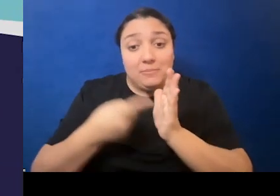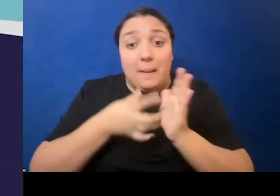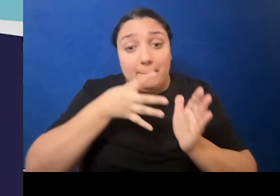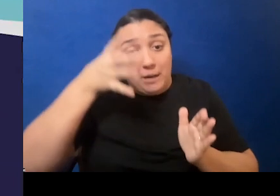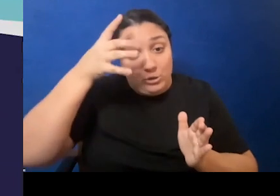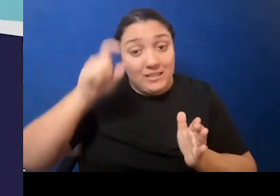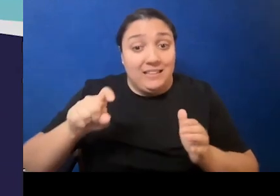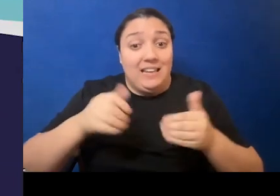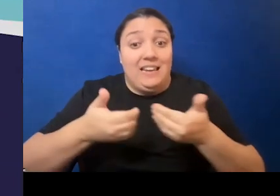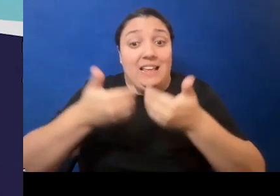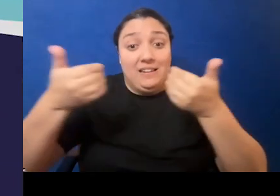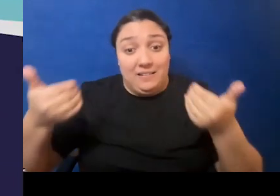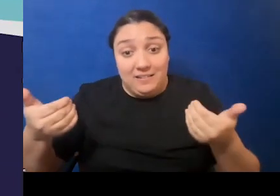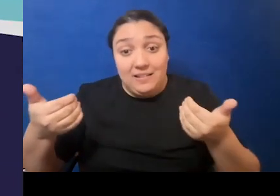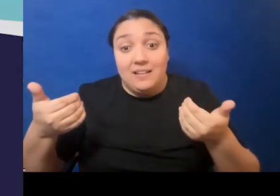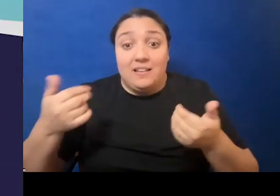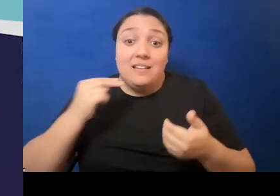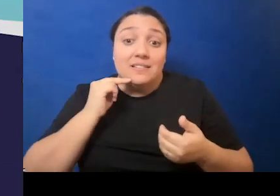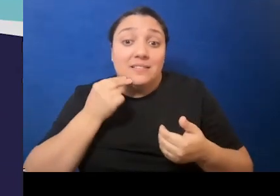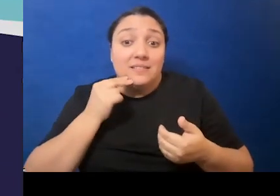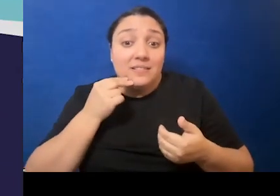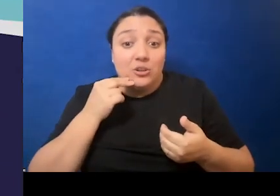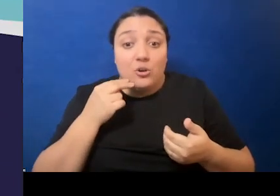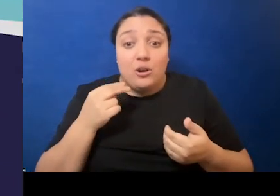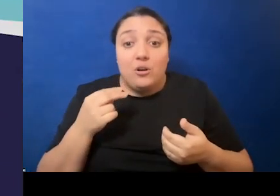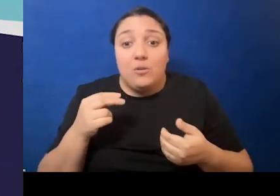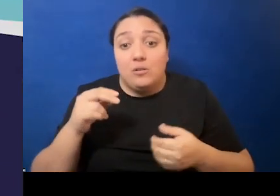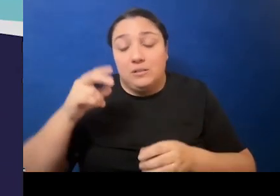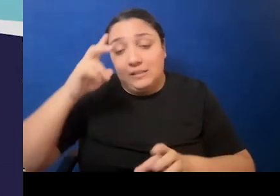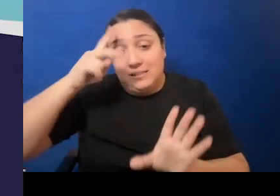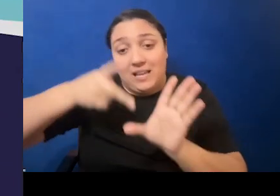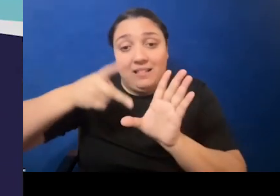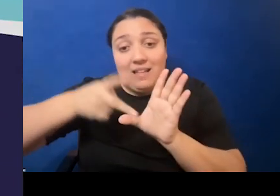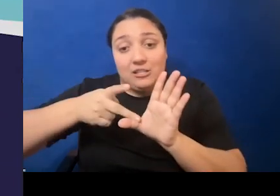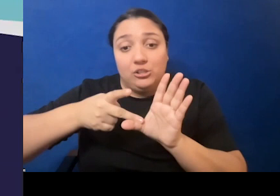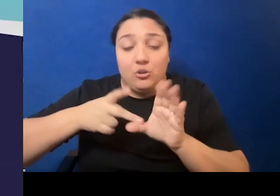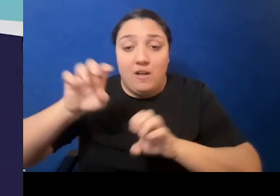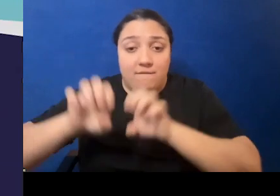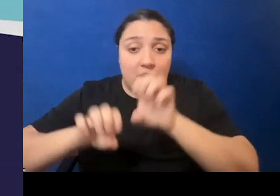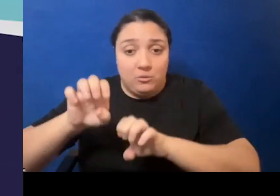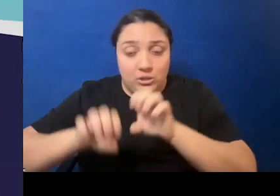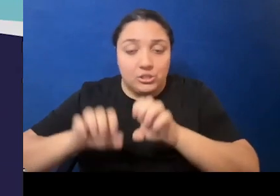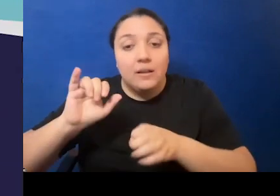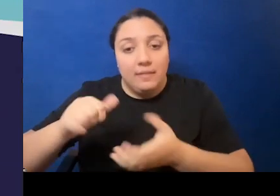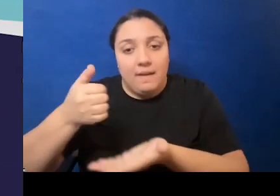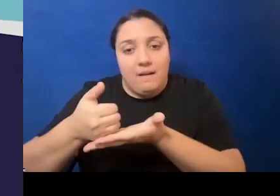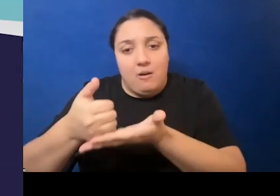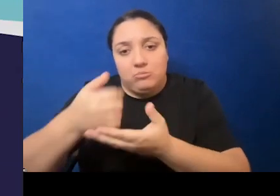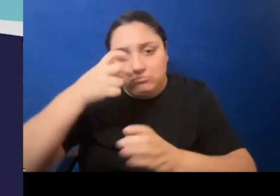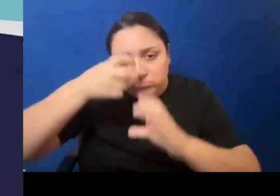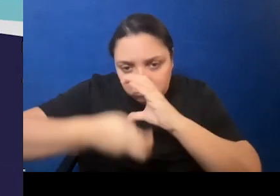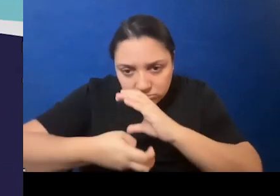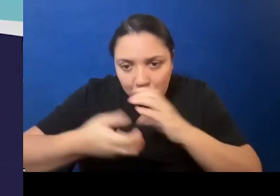GET INDEPENDENT OR NEURO